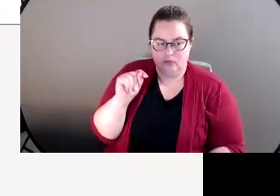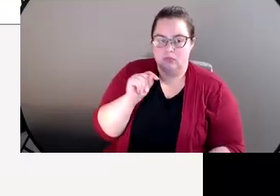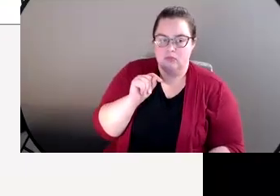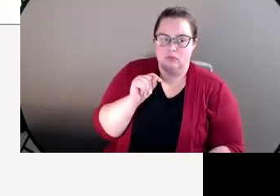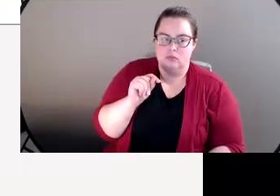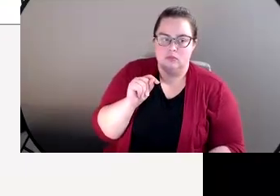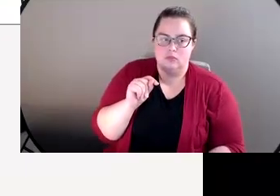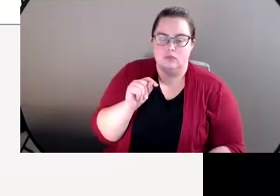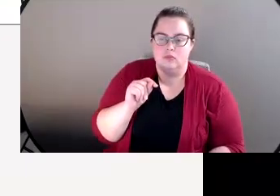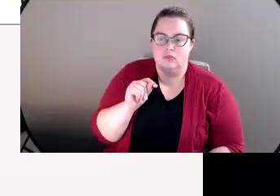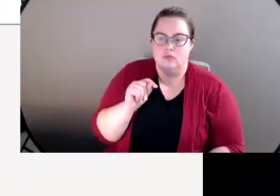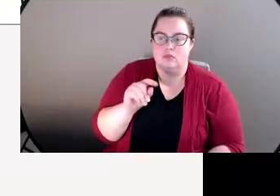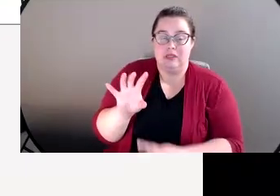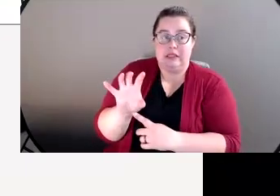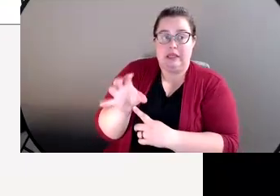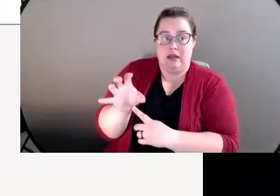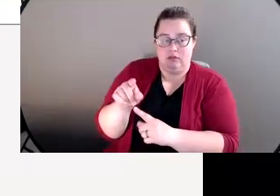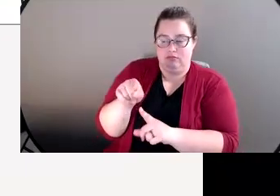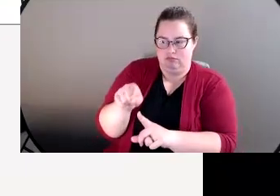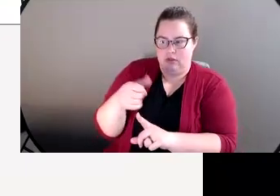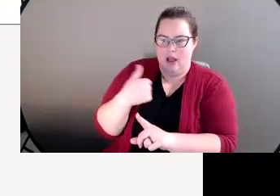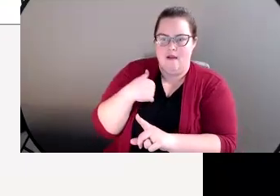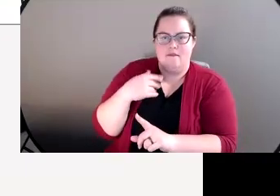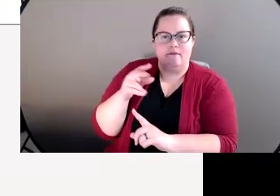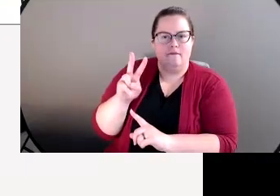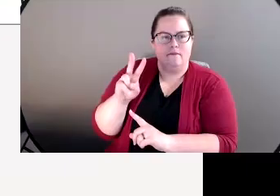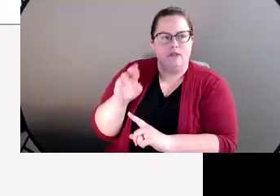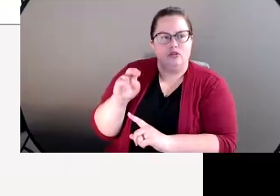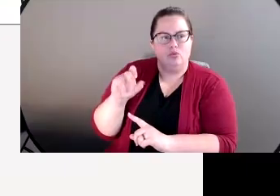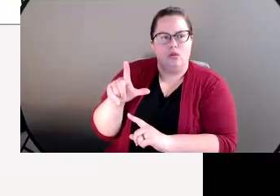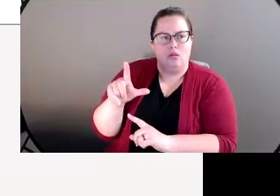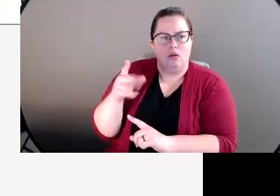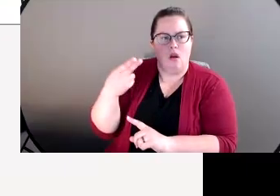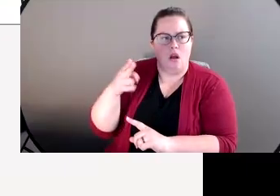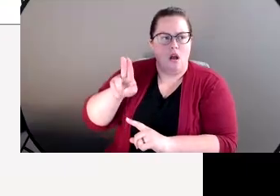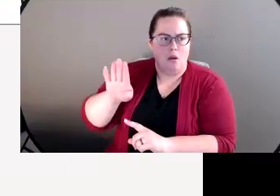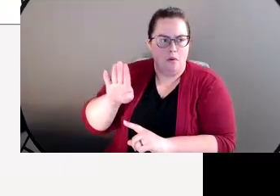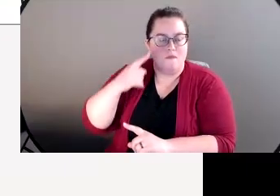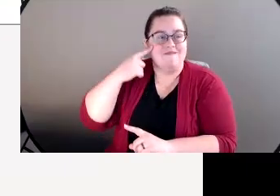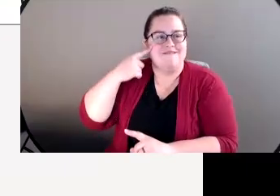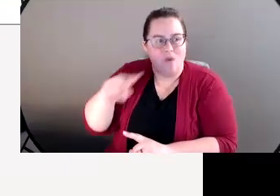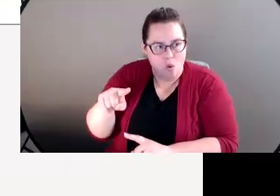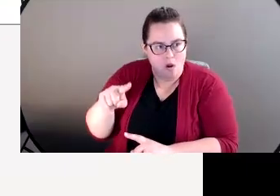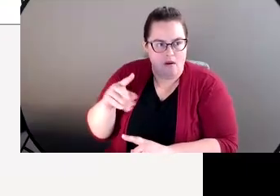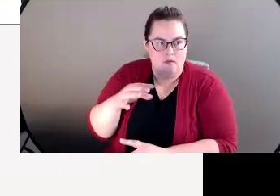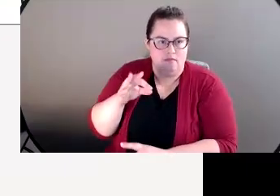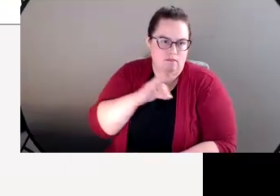Canvas, we have virtual hub for faculty, which provides a lot of information